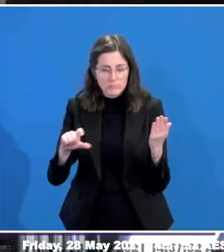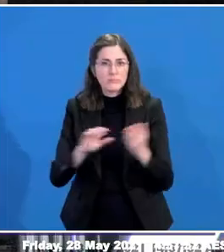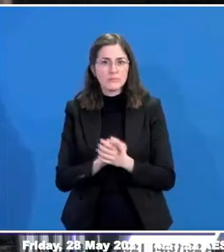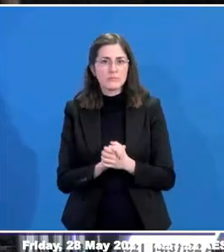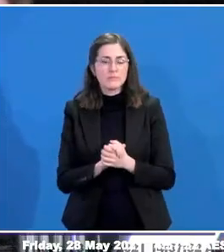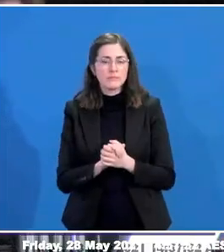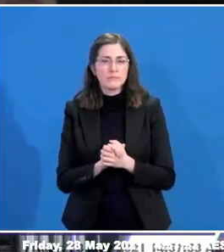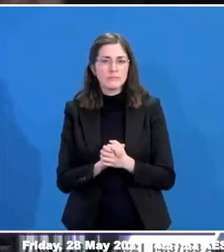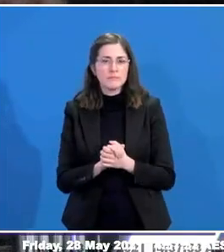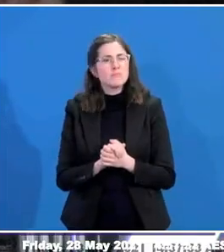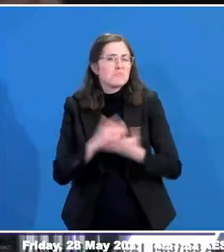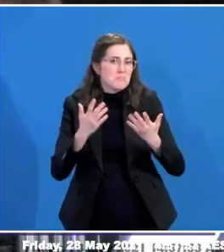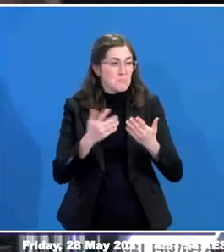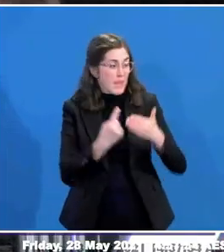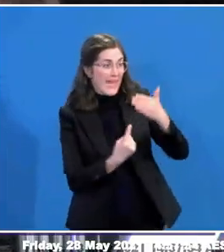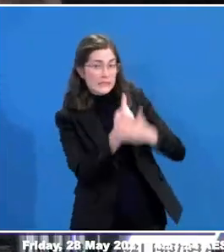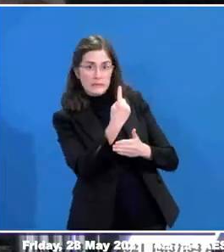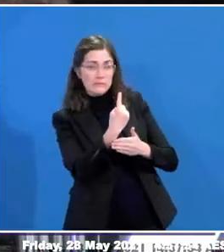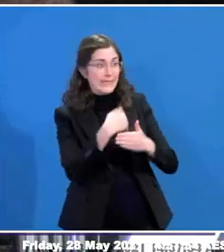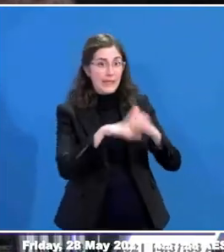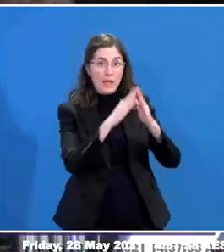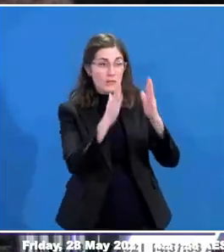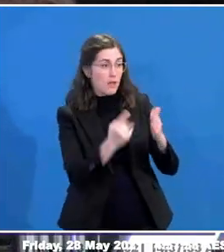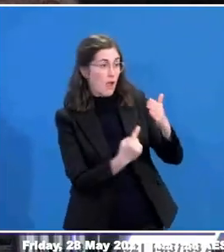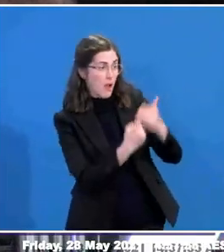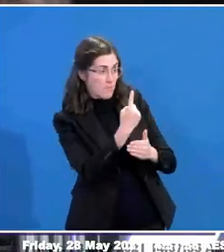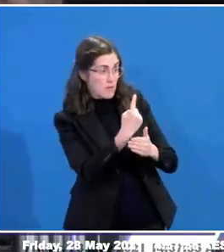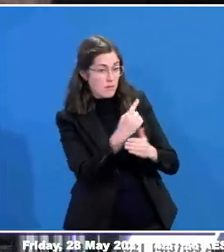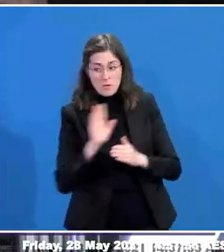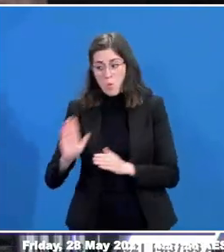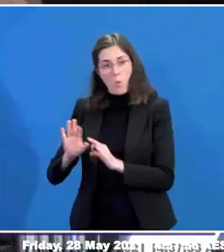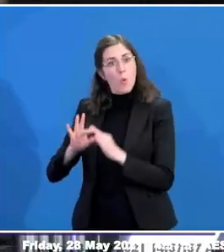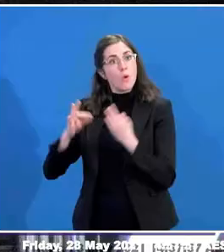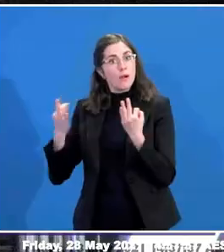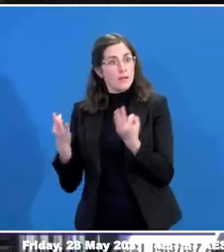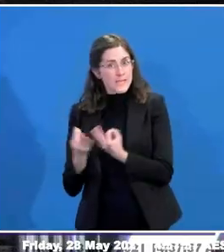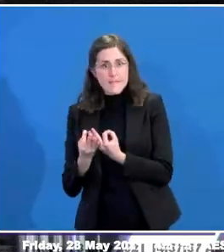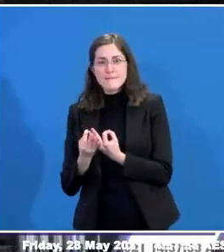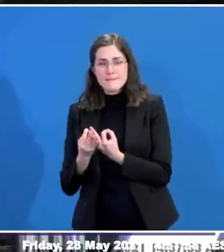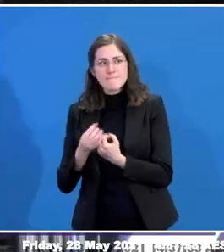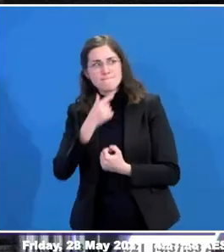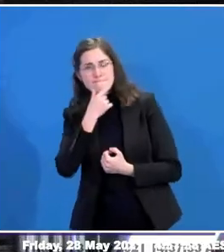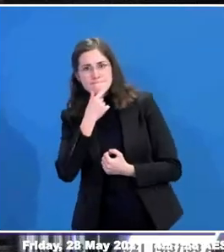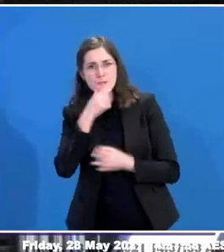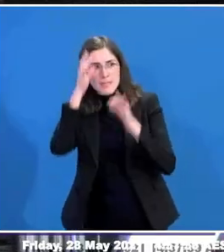relation to a reportable incident, and a service provider engages an independent